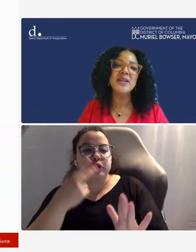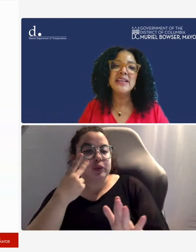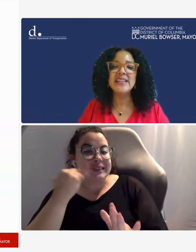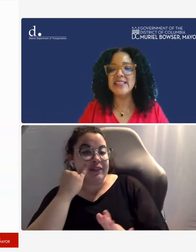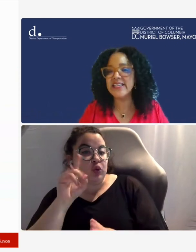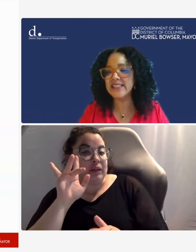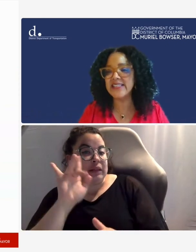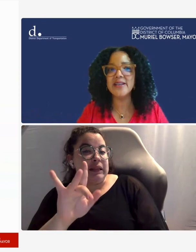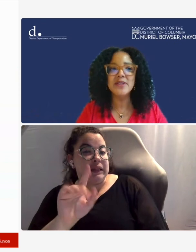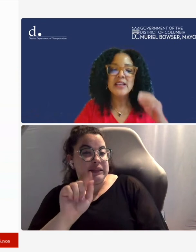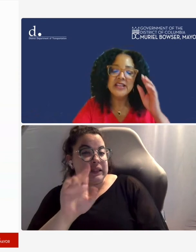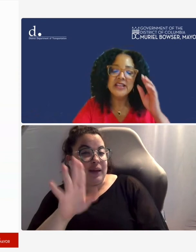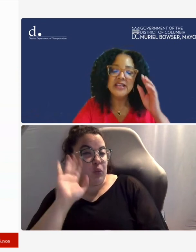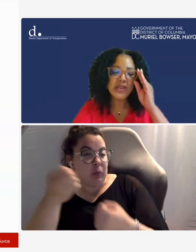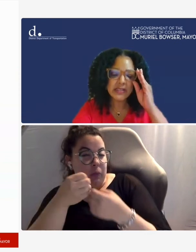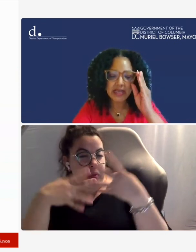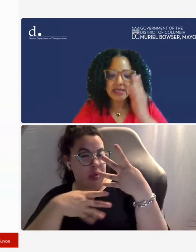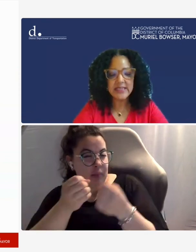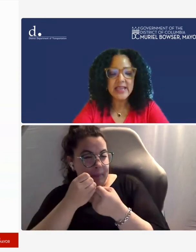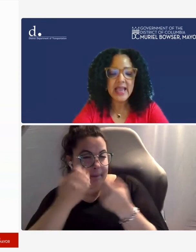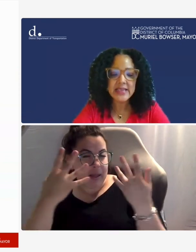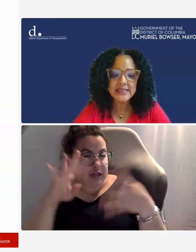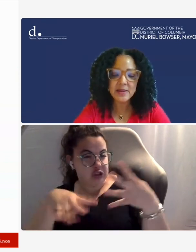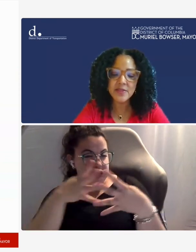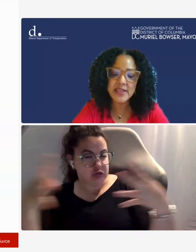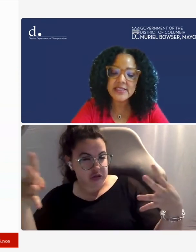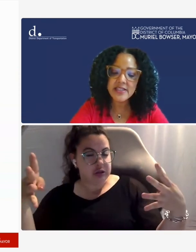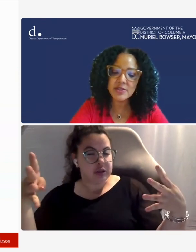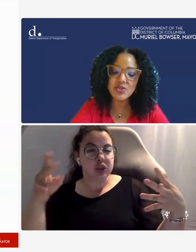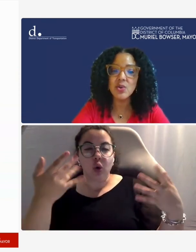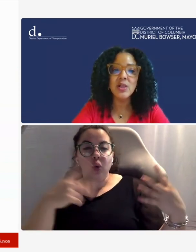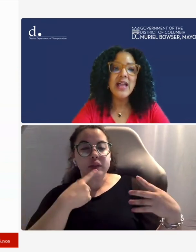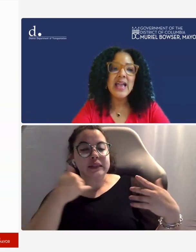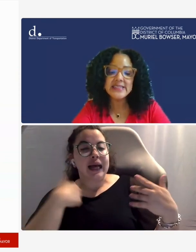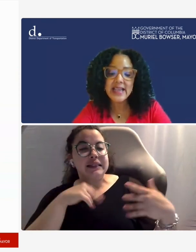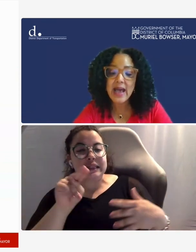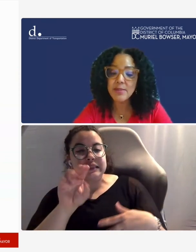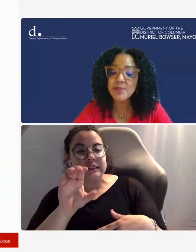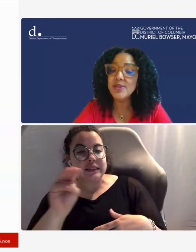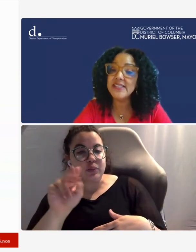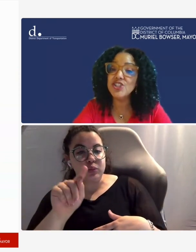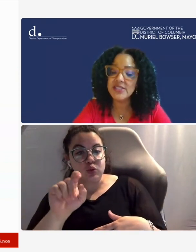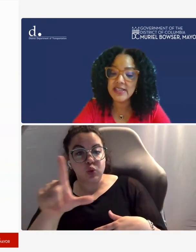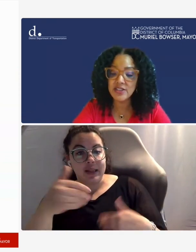in the ncm so what it does it has um the ncm tool has common positions and duties